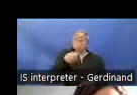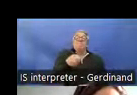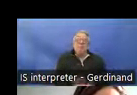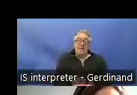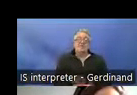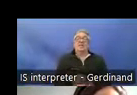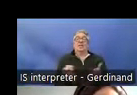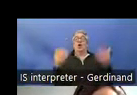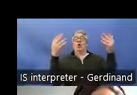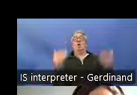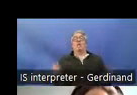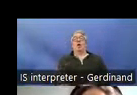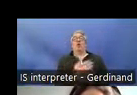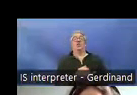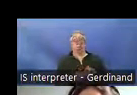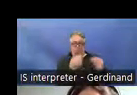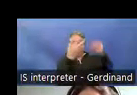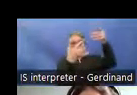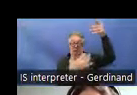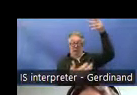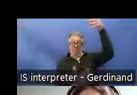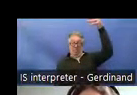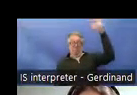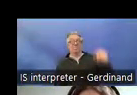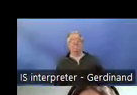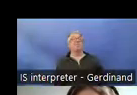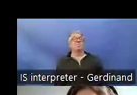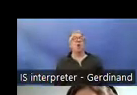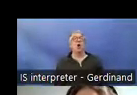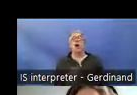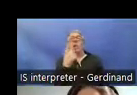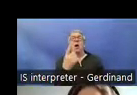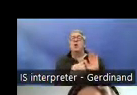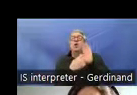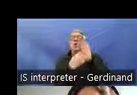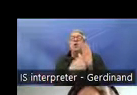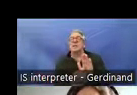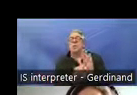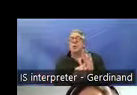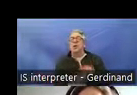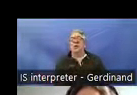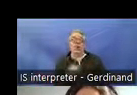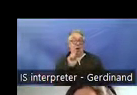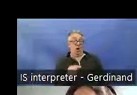So, just a very quick example of a case study, this is a case study 5.